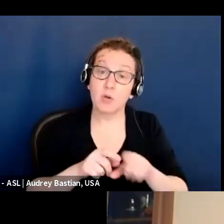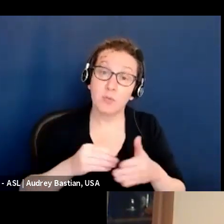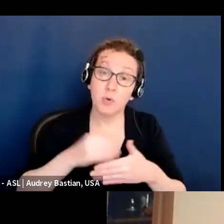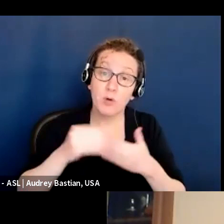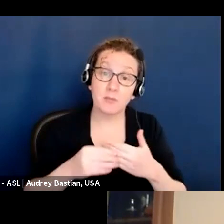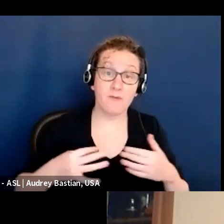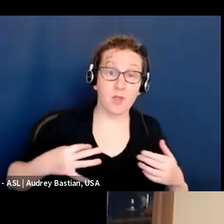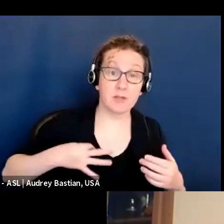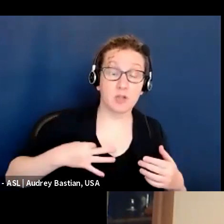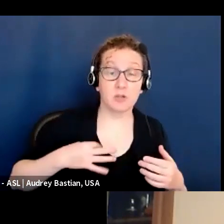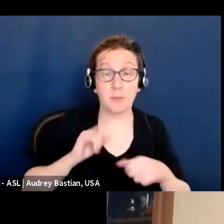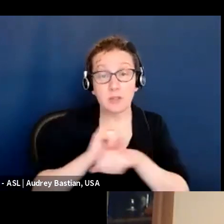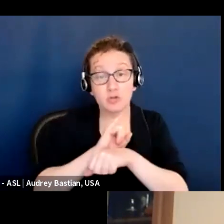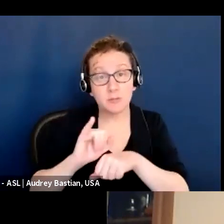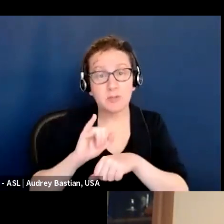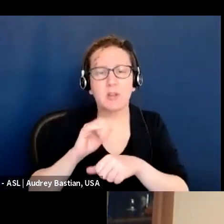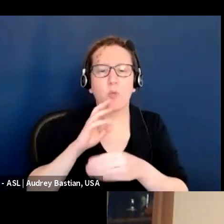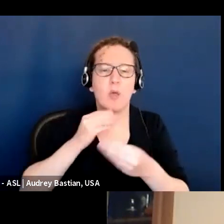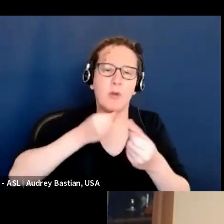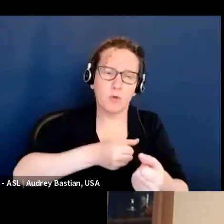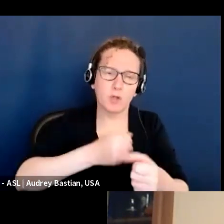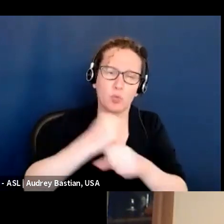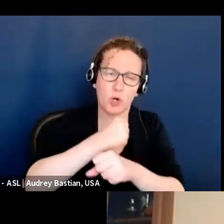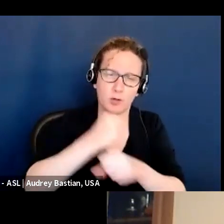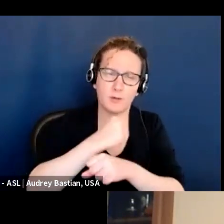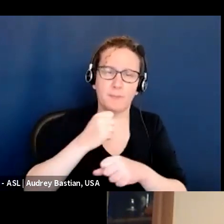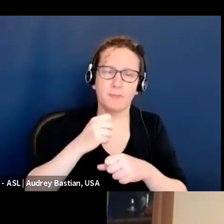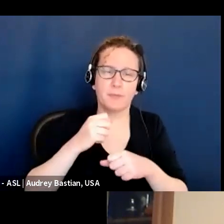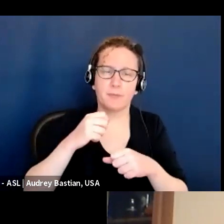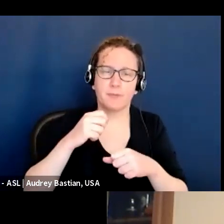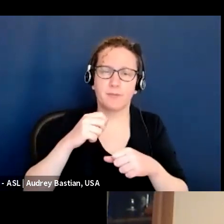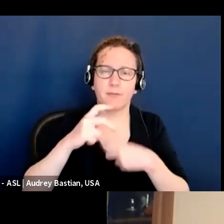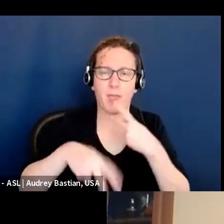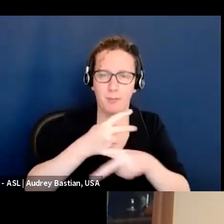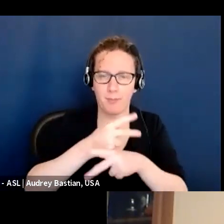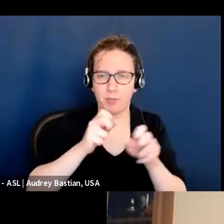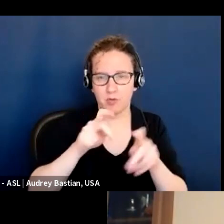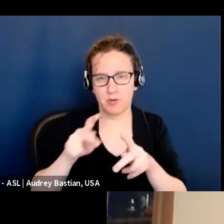that offer reimbursed work type or volunteer type opportunities, peace corps is one of those.